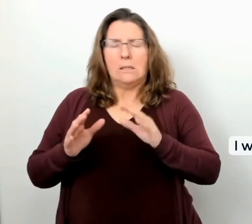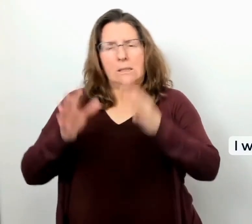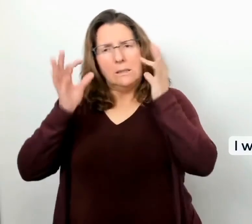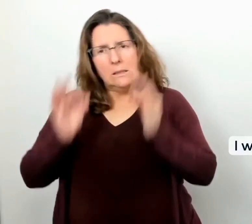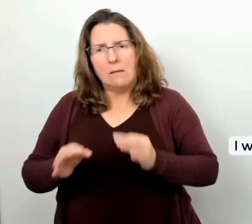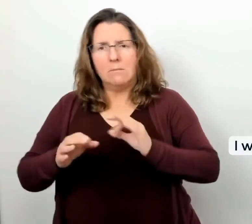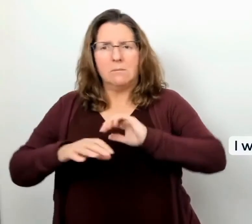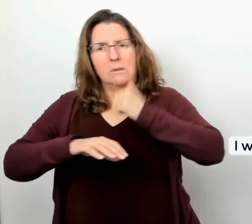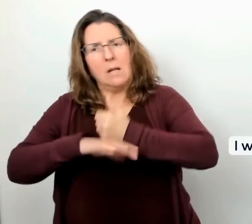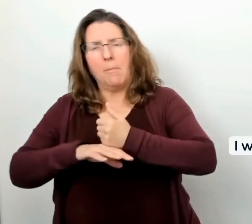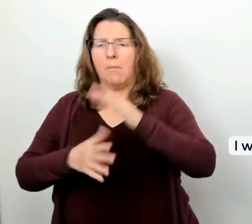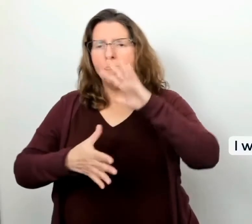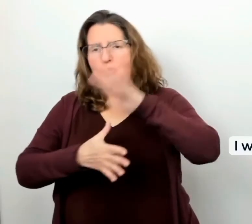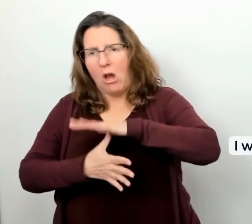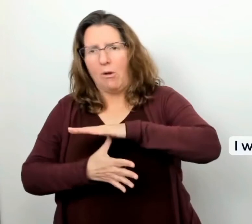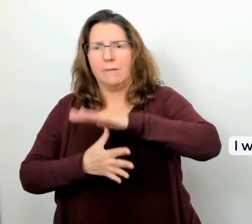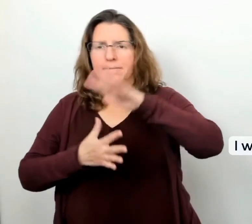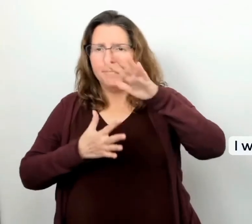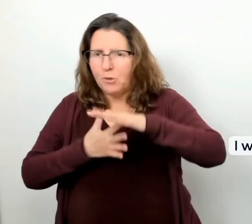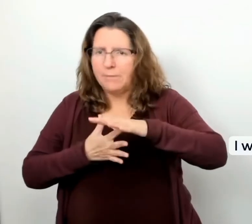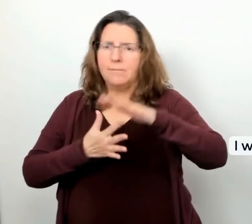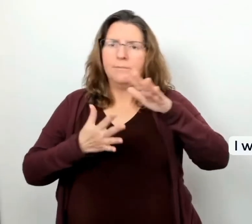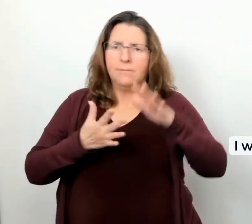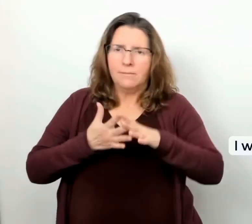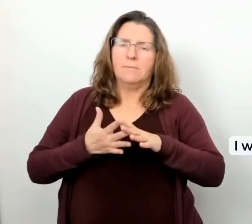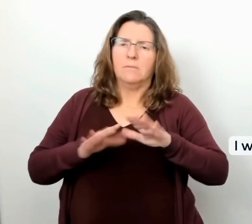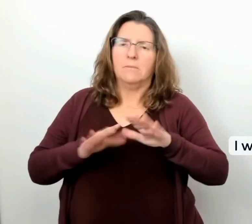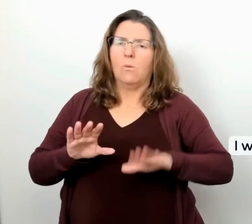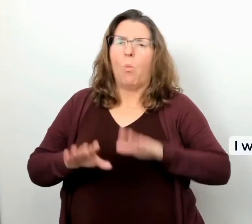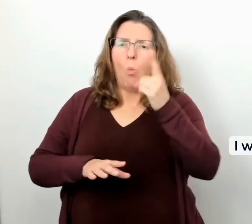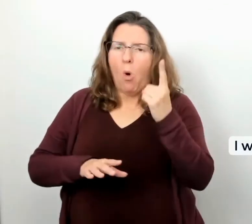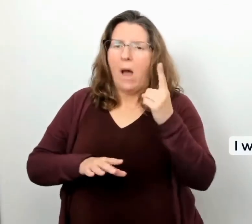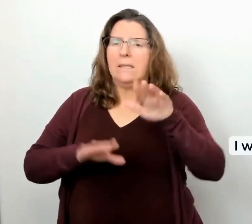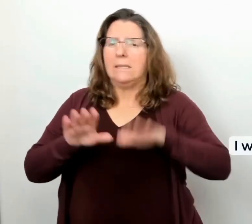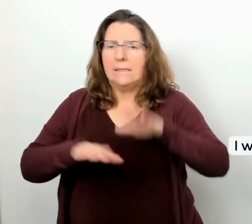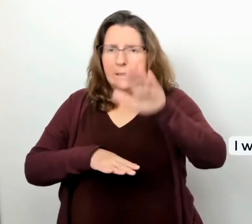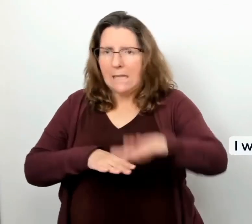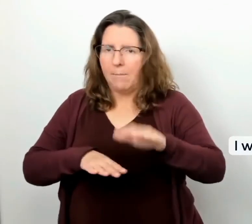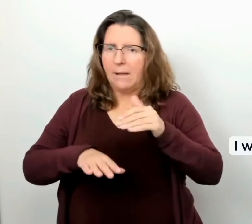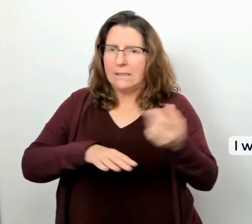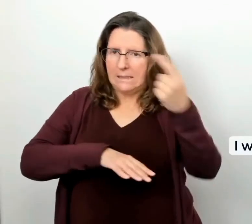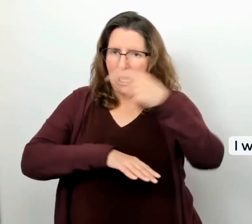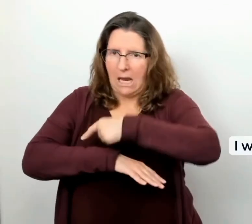Take a moment to set priorities and concentrate on one thing at a time.